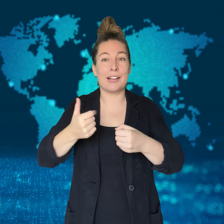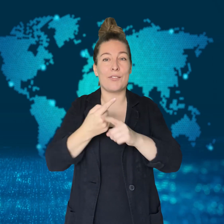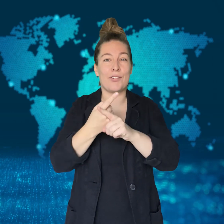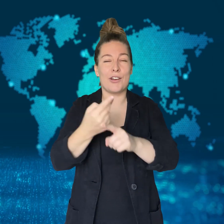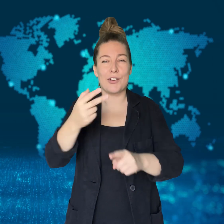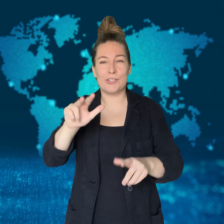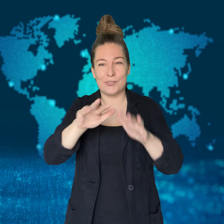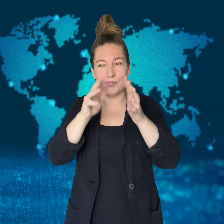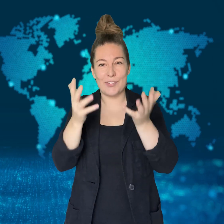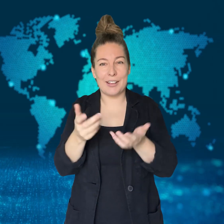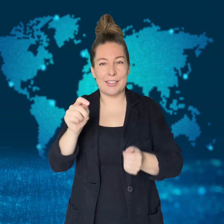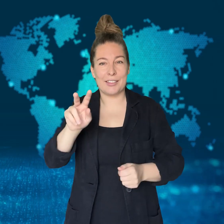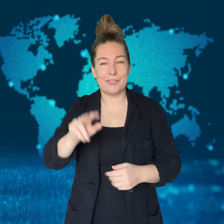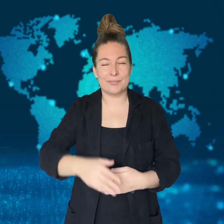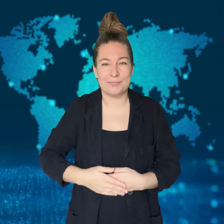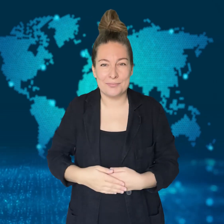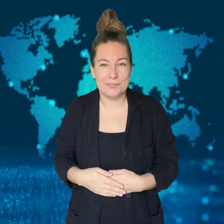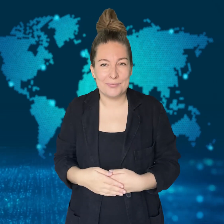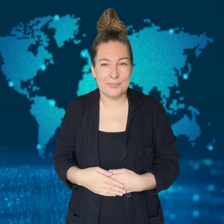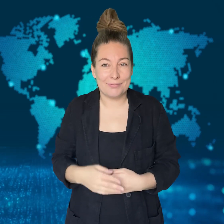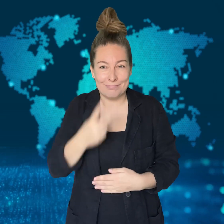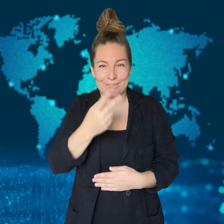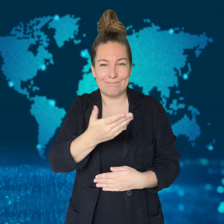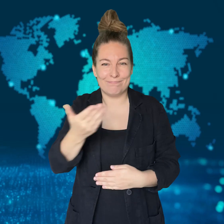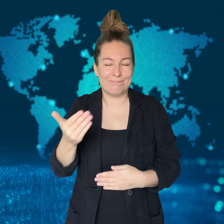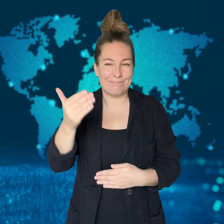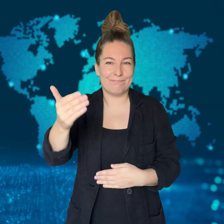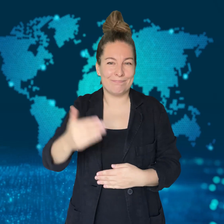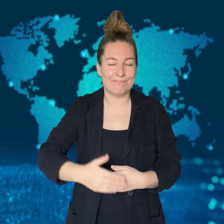get new video updates! See you next time!